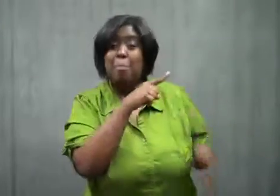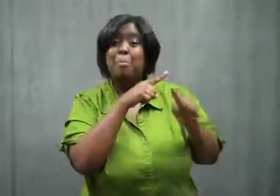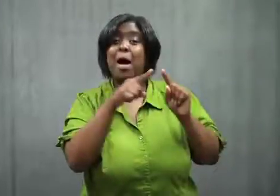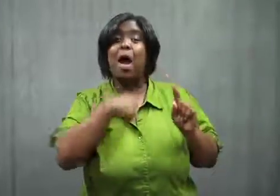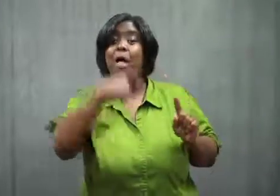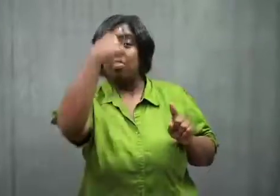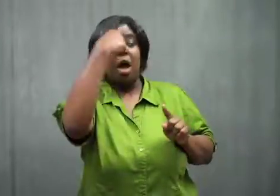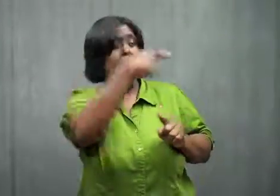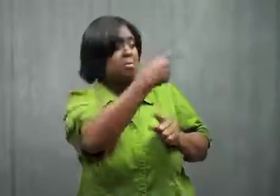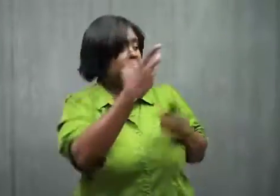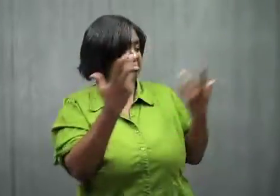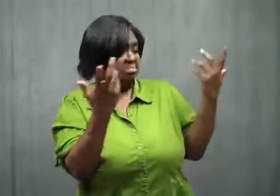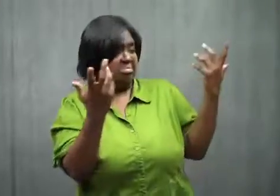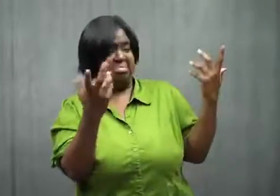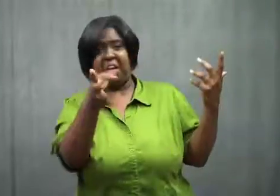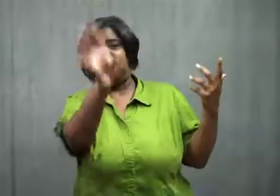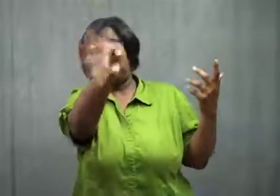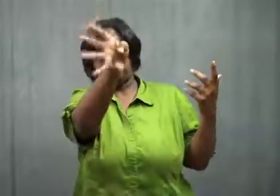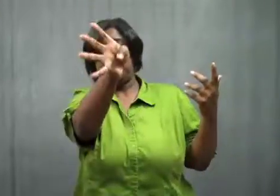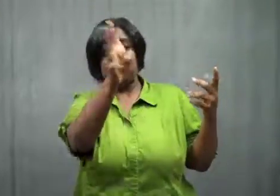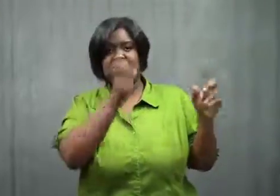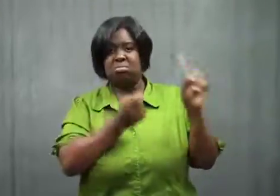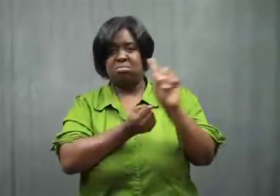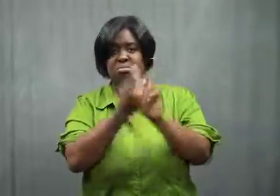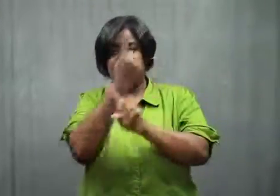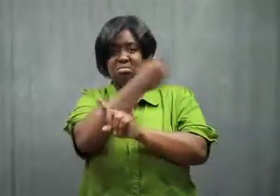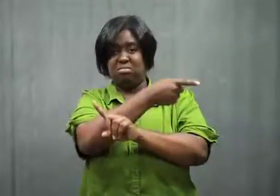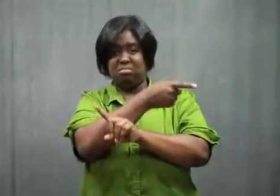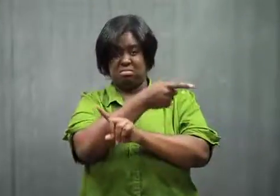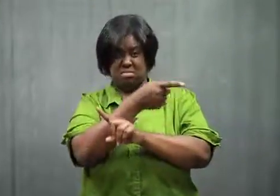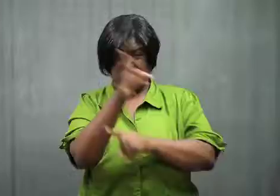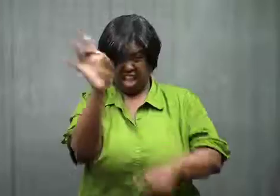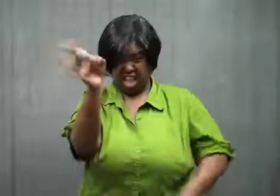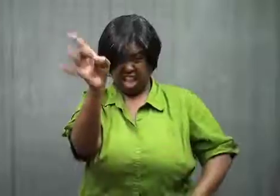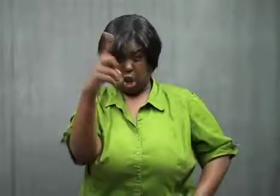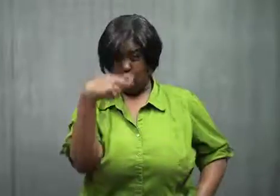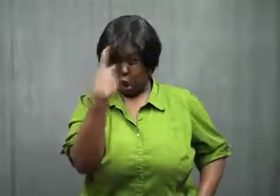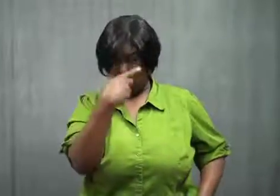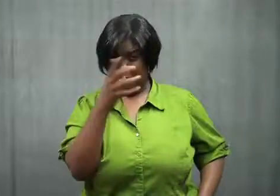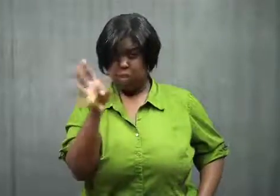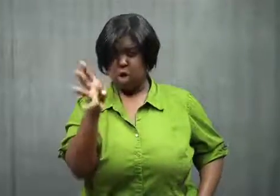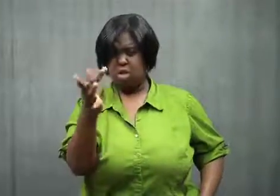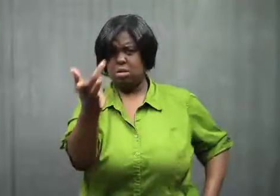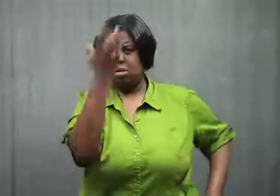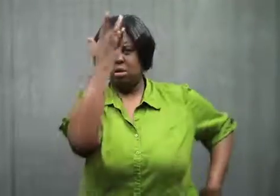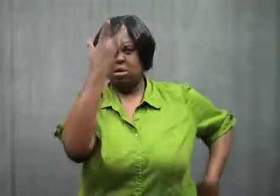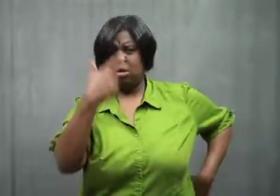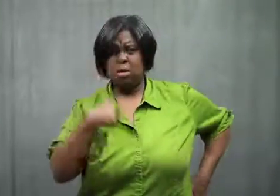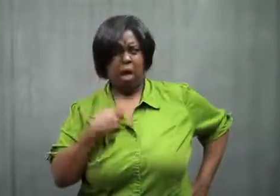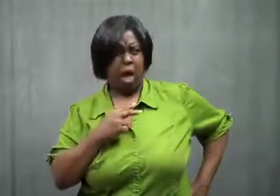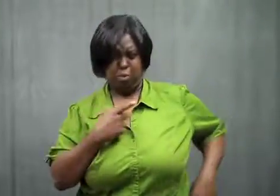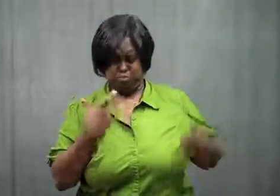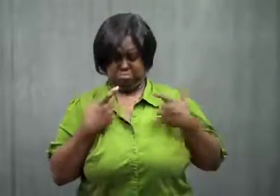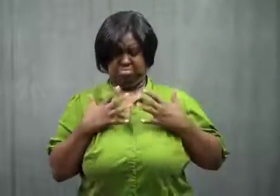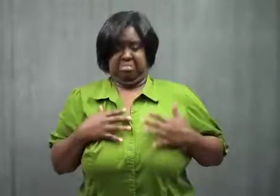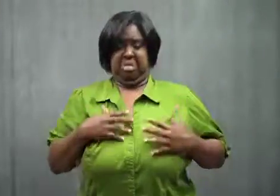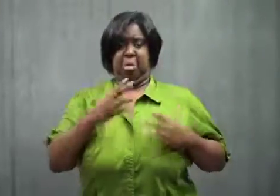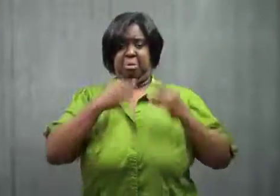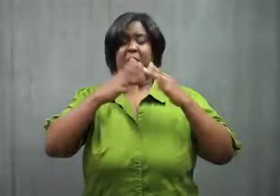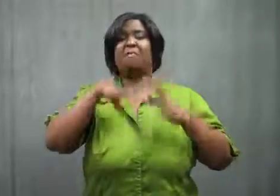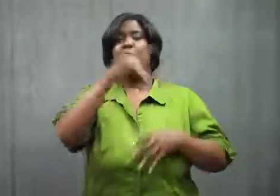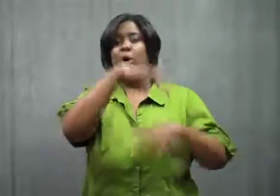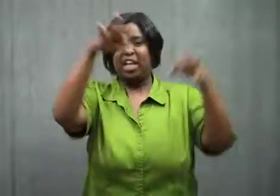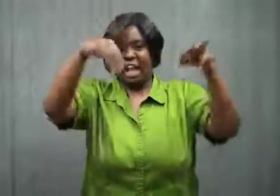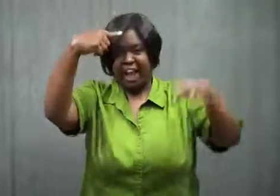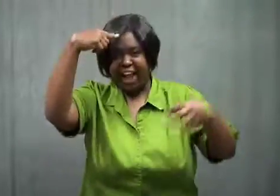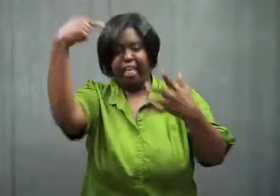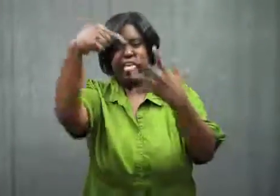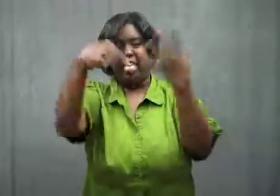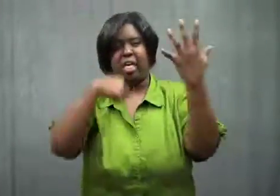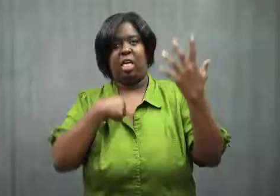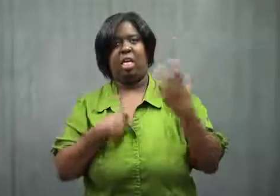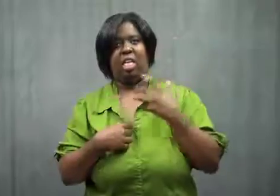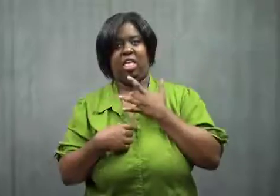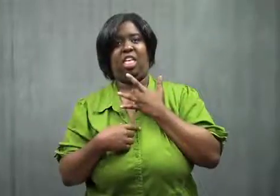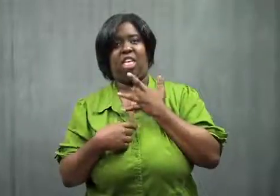I thought he was in his forties. He looked it. He was actually in his eighties.